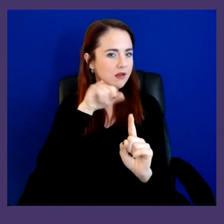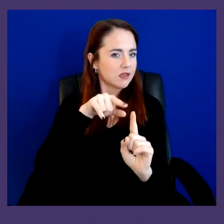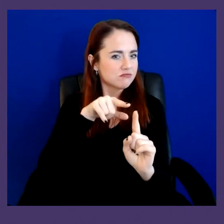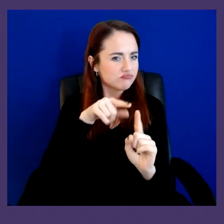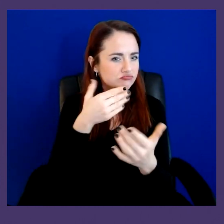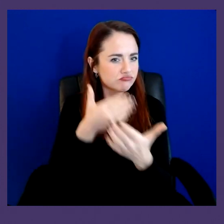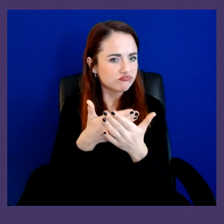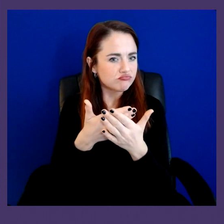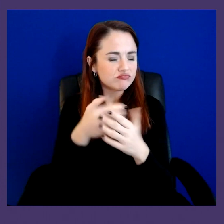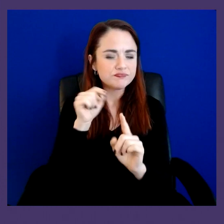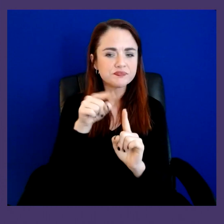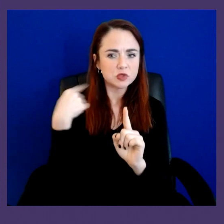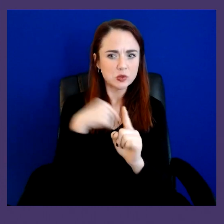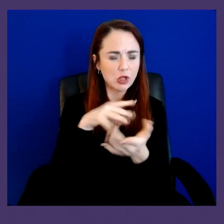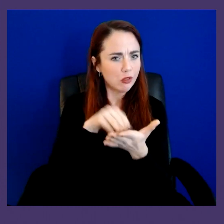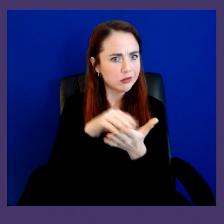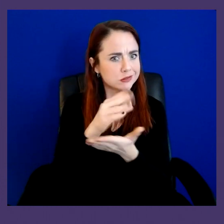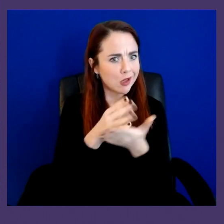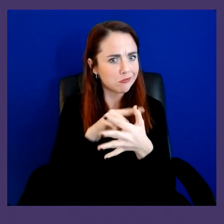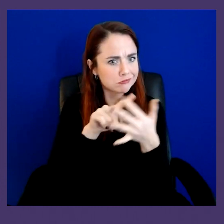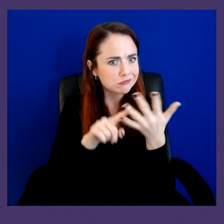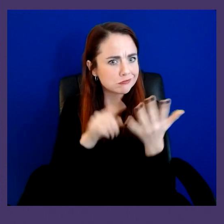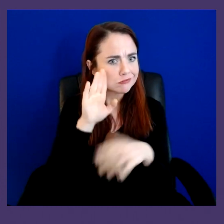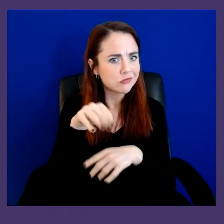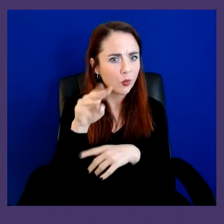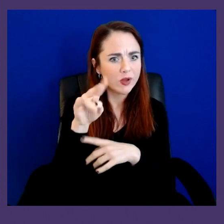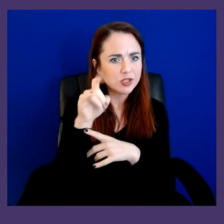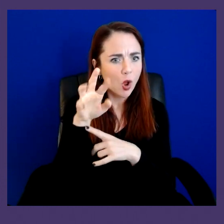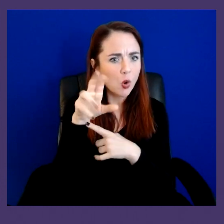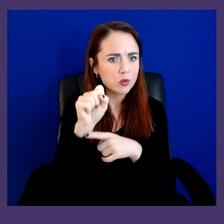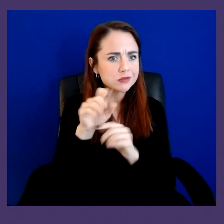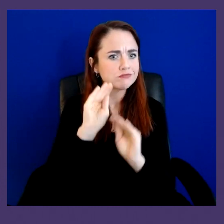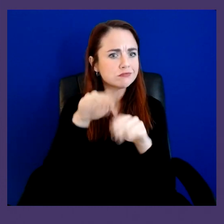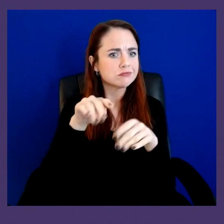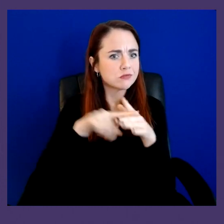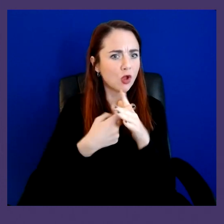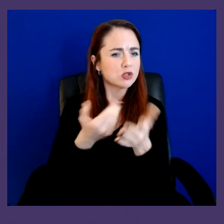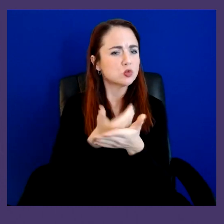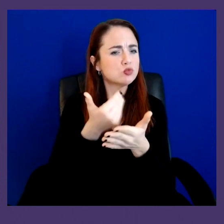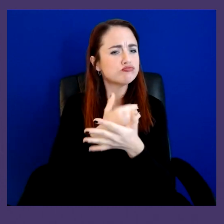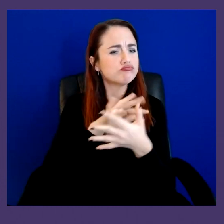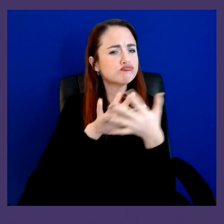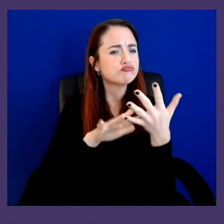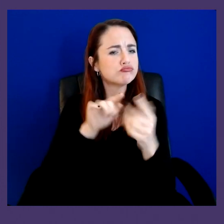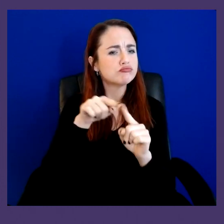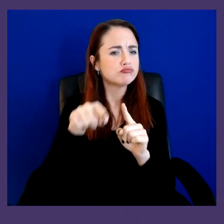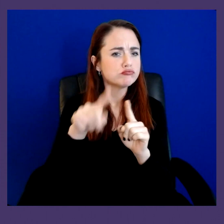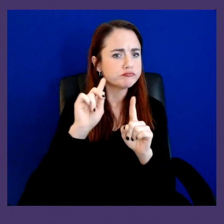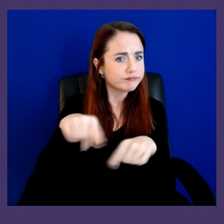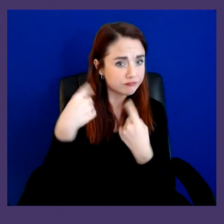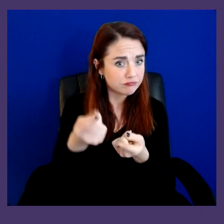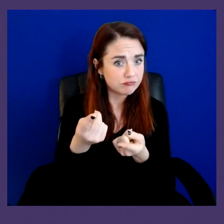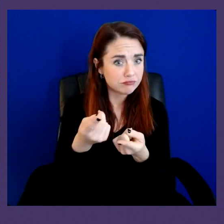Windows is actually implementing some new things along the way to actually make the sound quality even